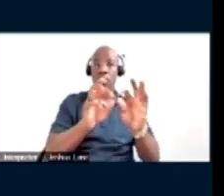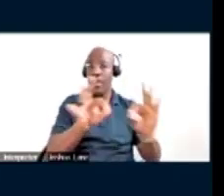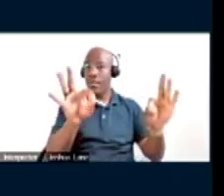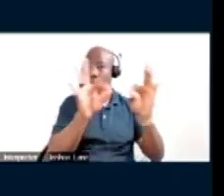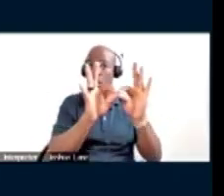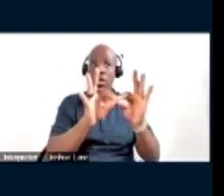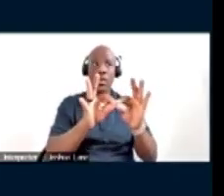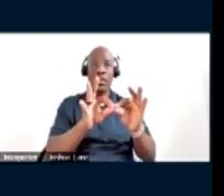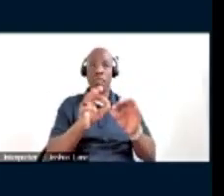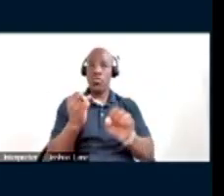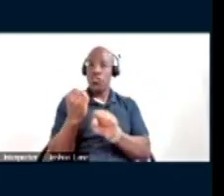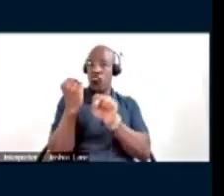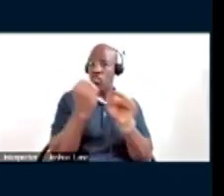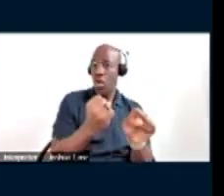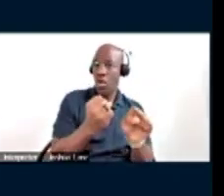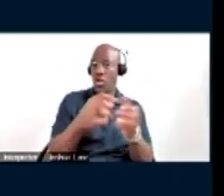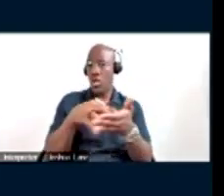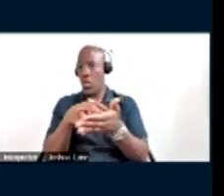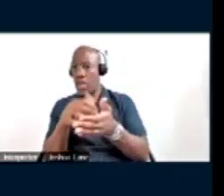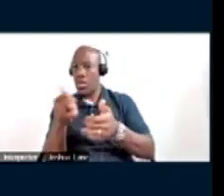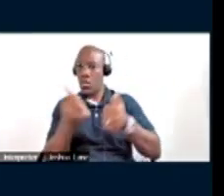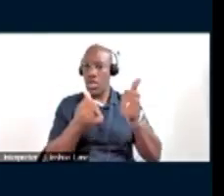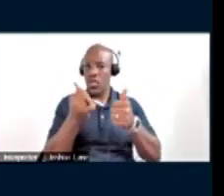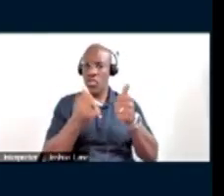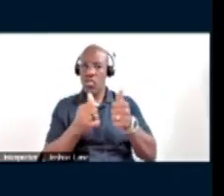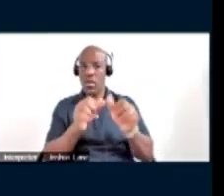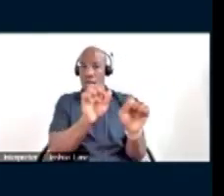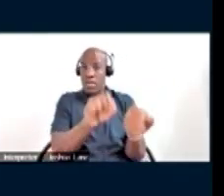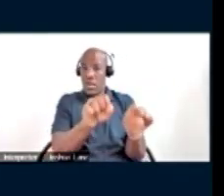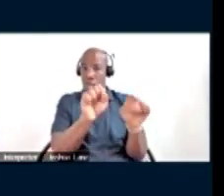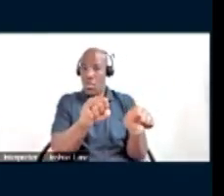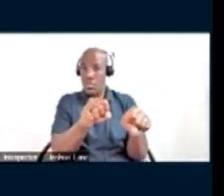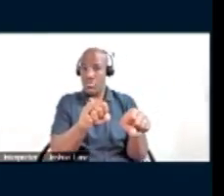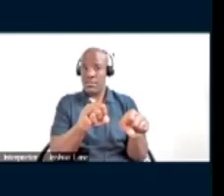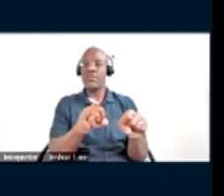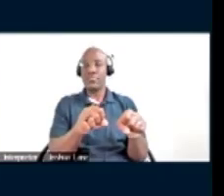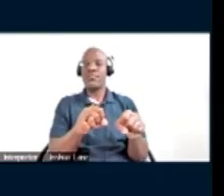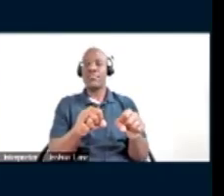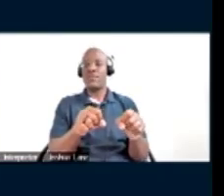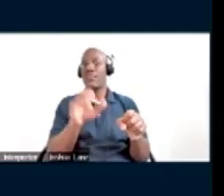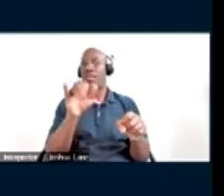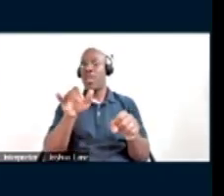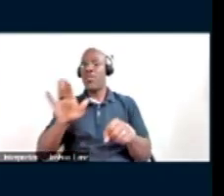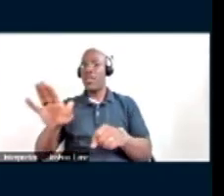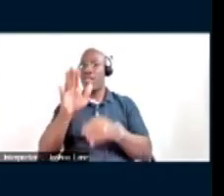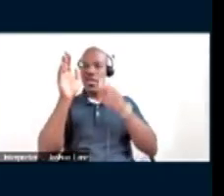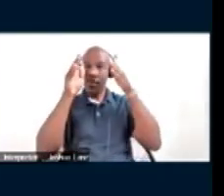And so, the other thing that I would point out is that this structure lends itself